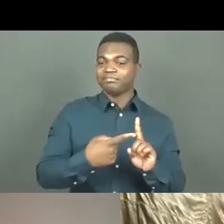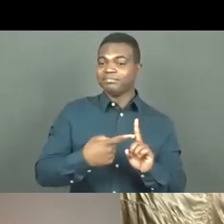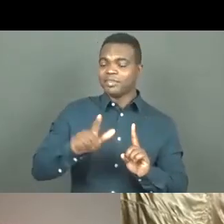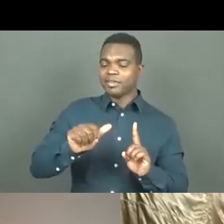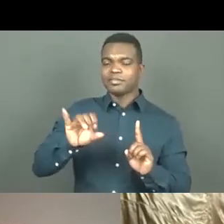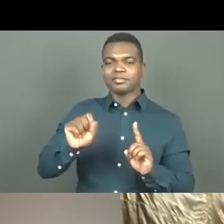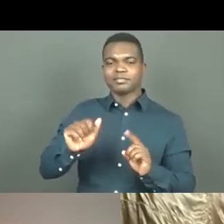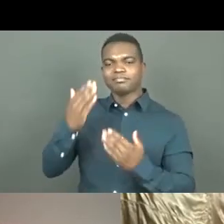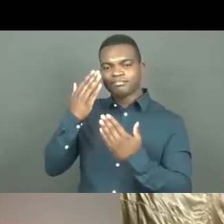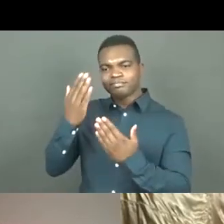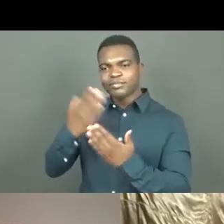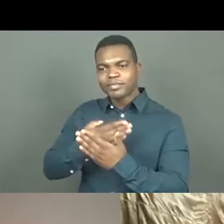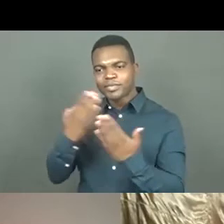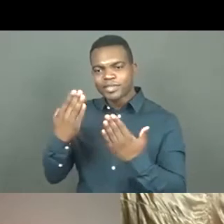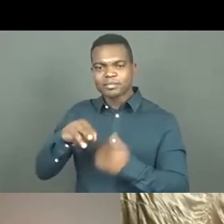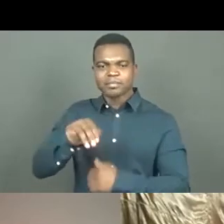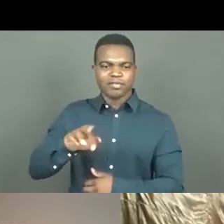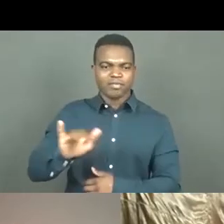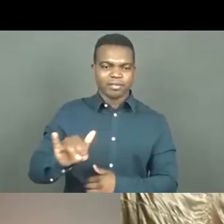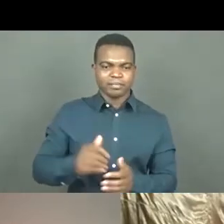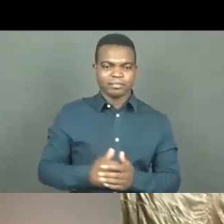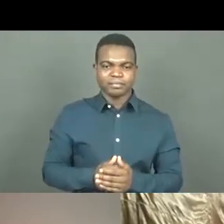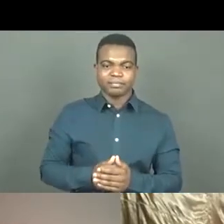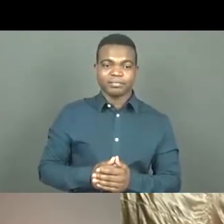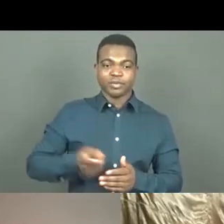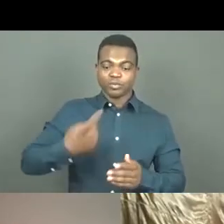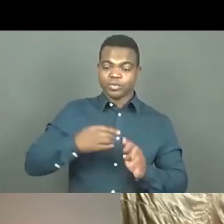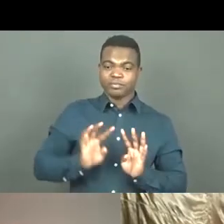And our third panelist is Ms. Polly Meeks, Independent Researcher and Consultant